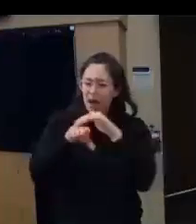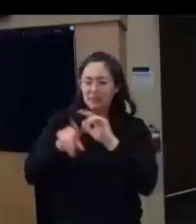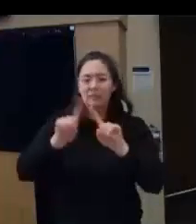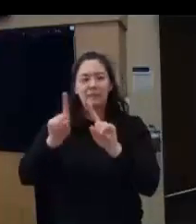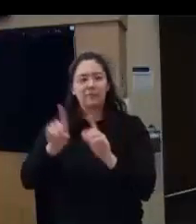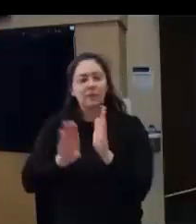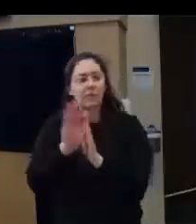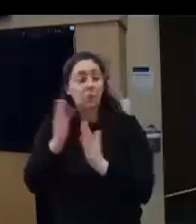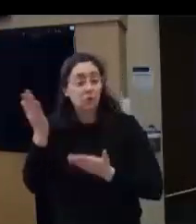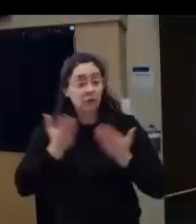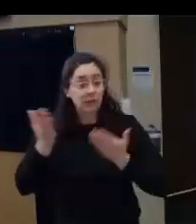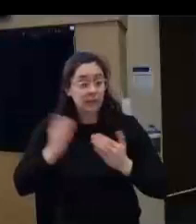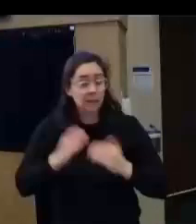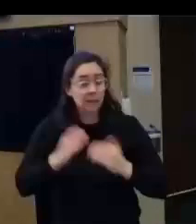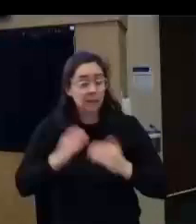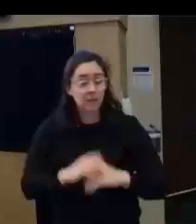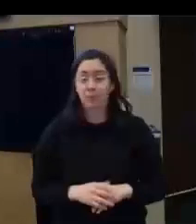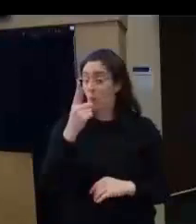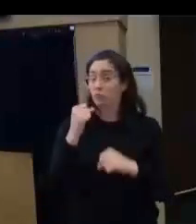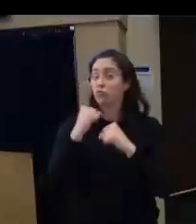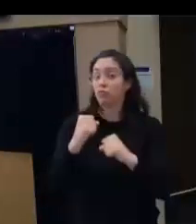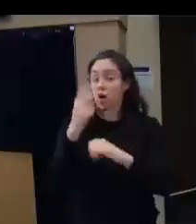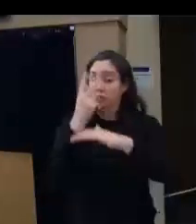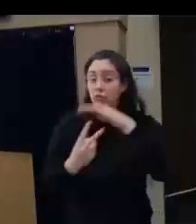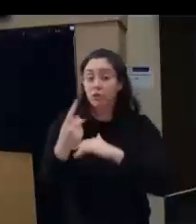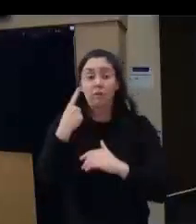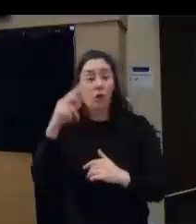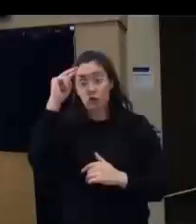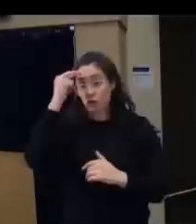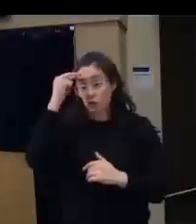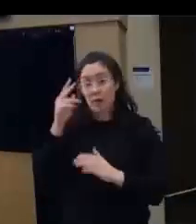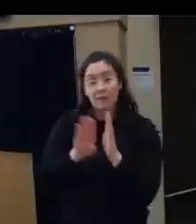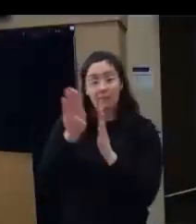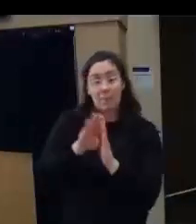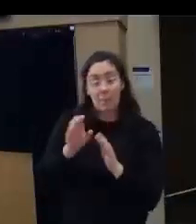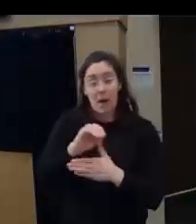and in fact one of the strongest predictors of neurodevelopmental outcome in children in infants